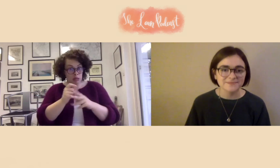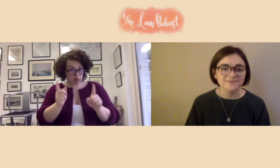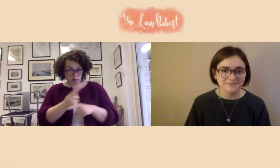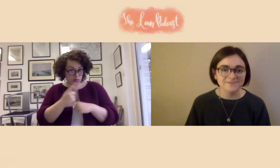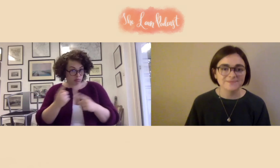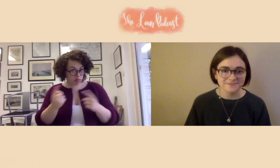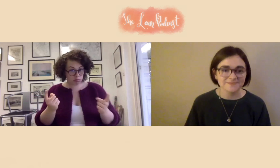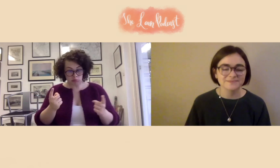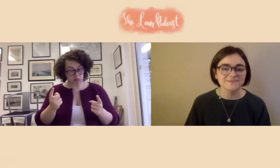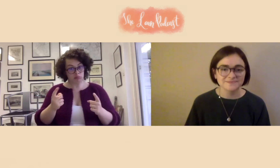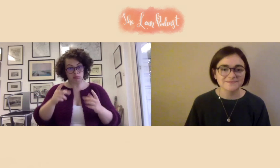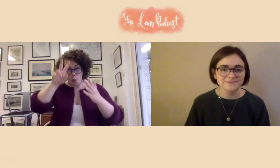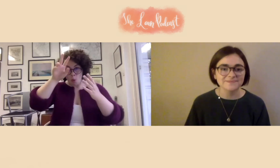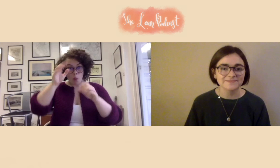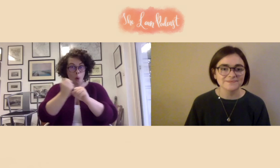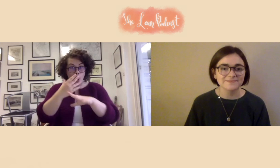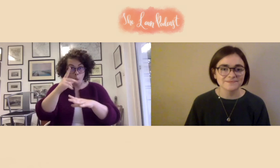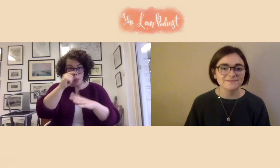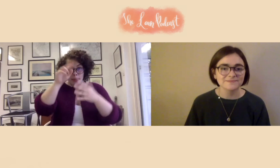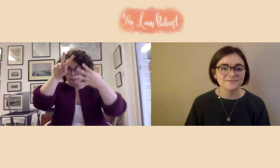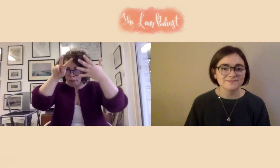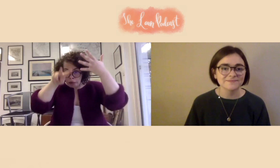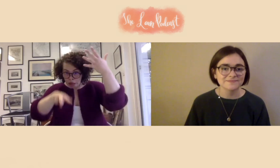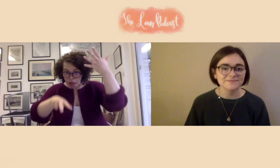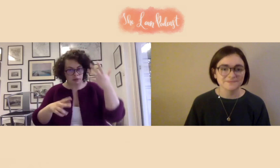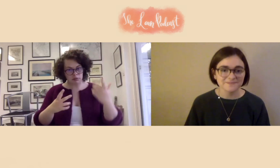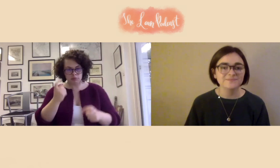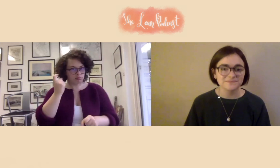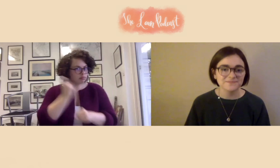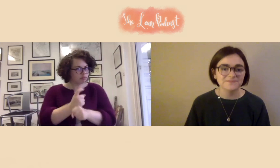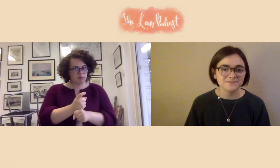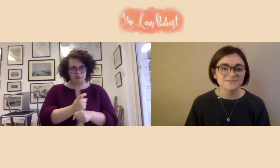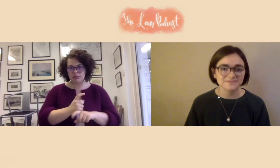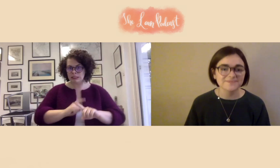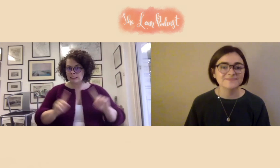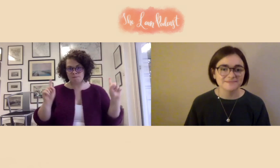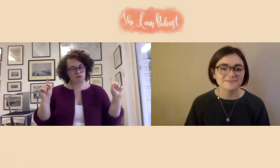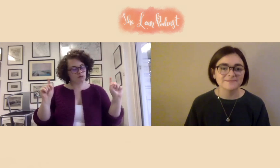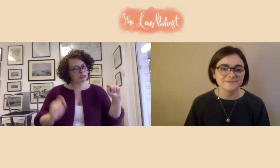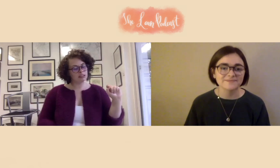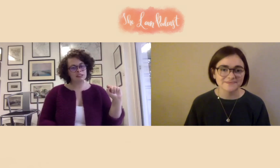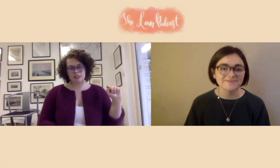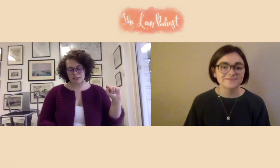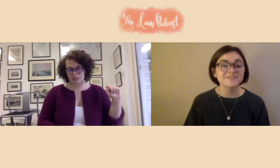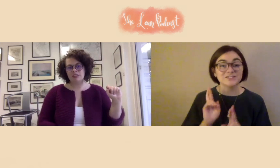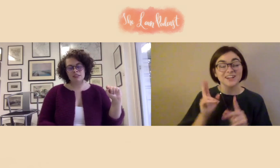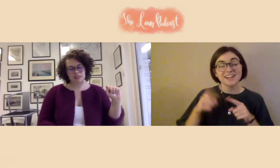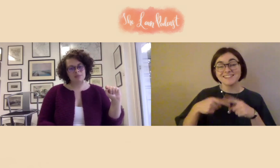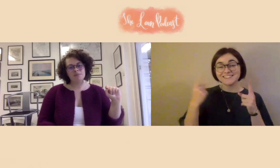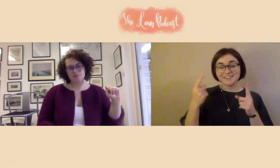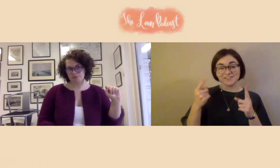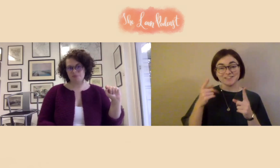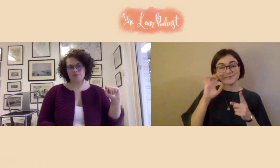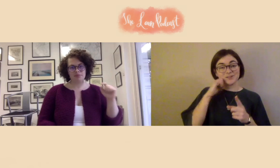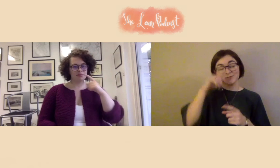Like if you have a whole list of people on Zoom, often you don't know who your deaf client is either. Yeah, and especially,